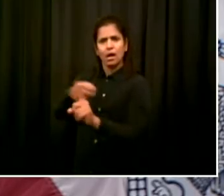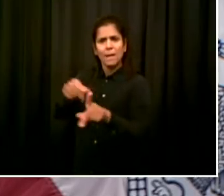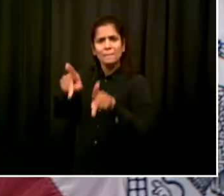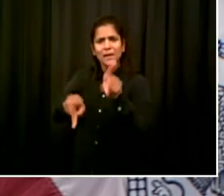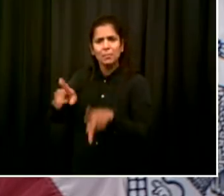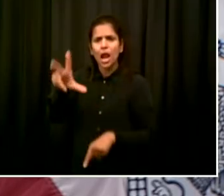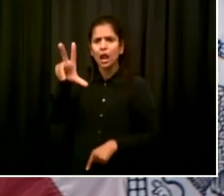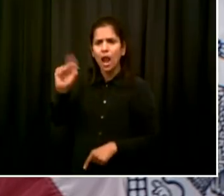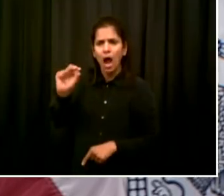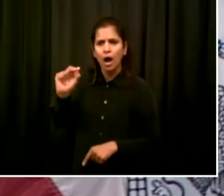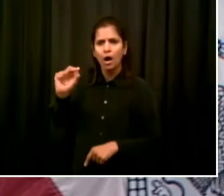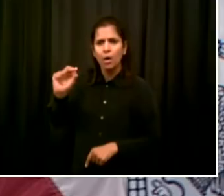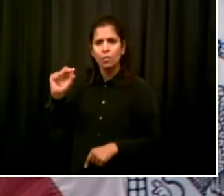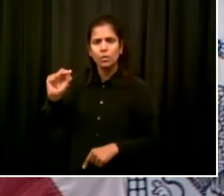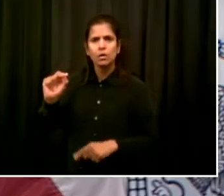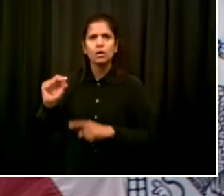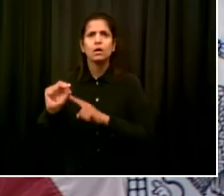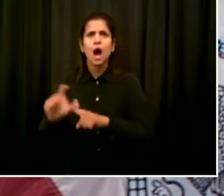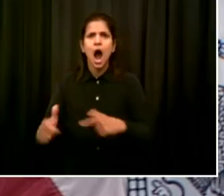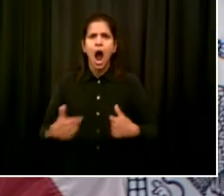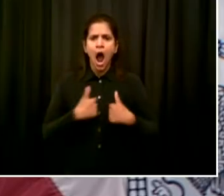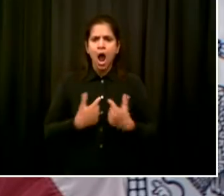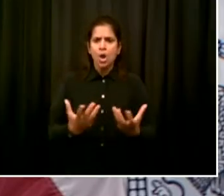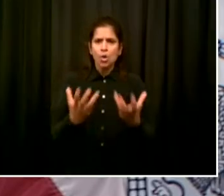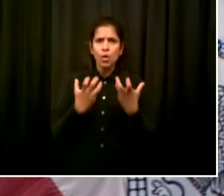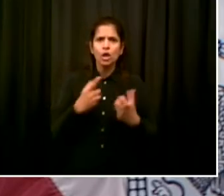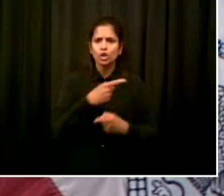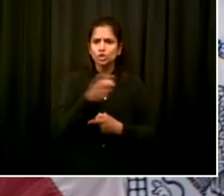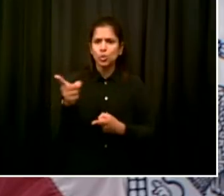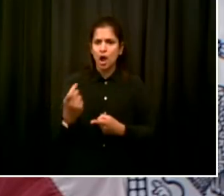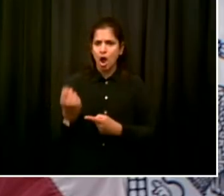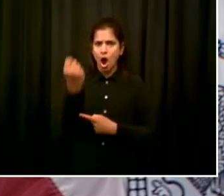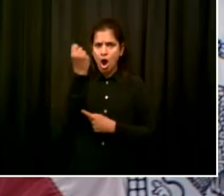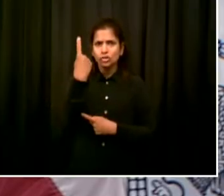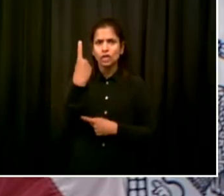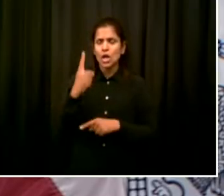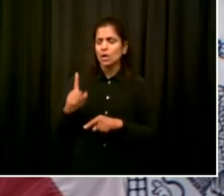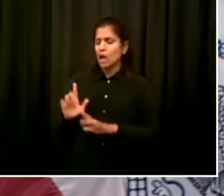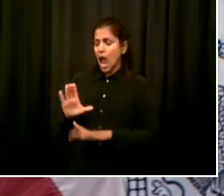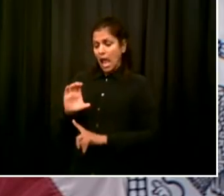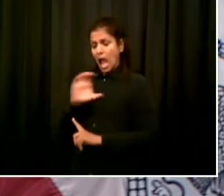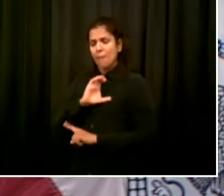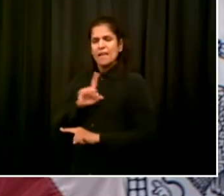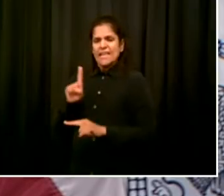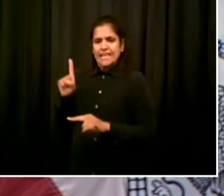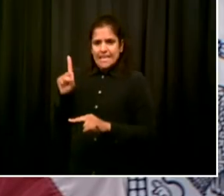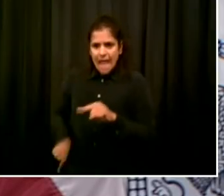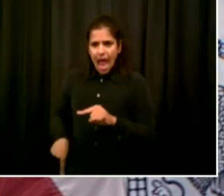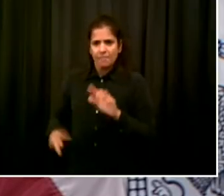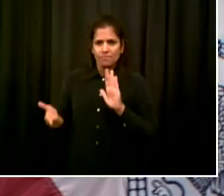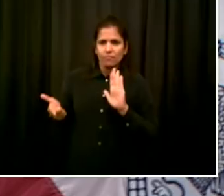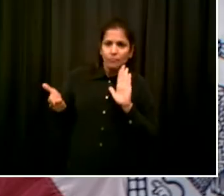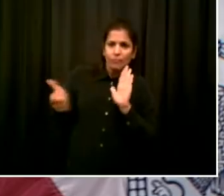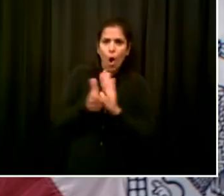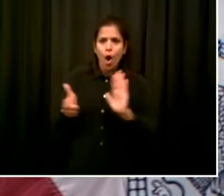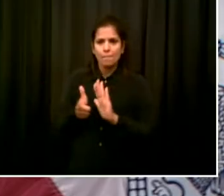ATCTAOKS N POLICE OFFICERS,